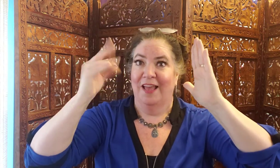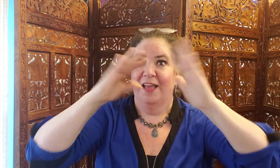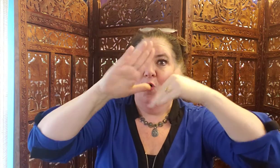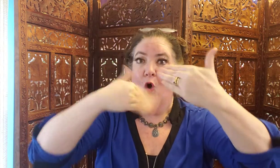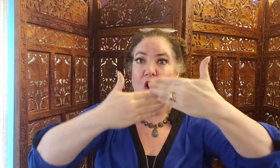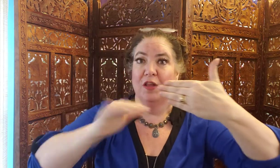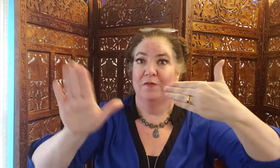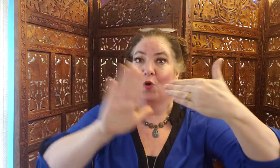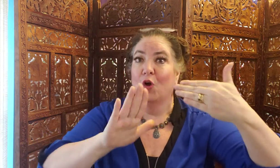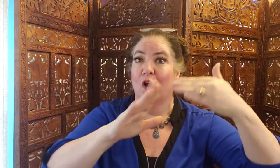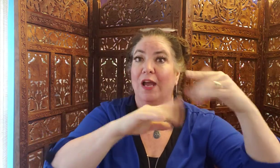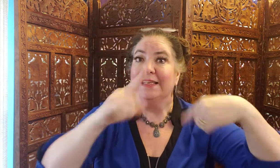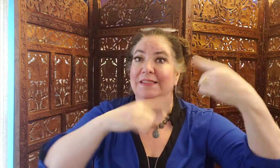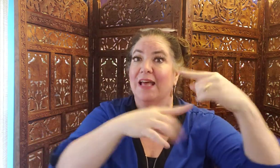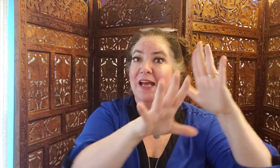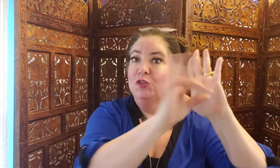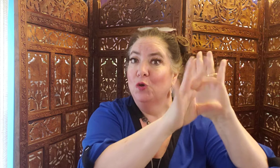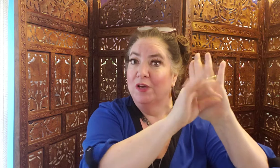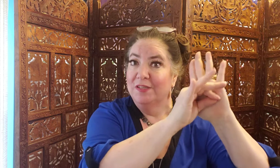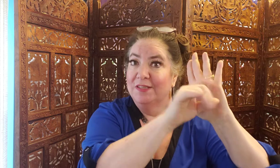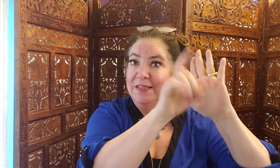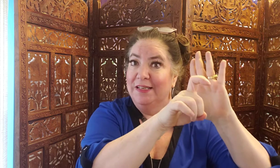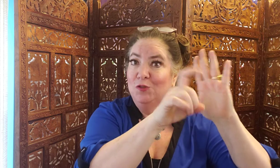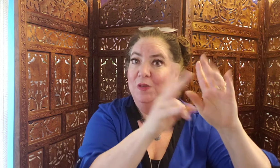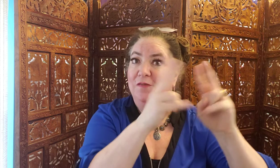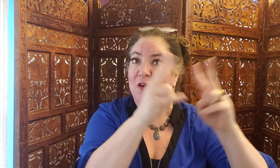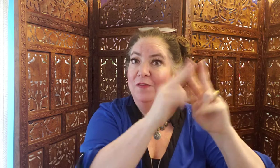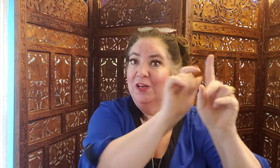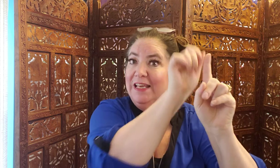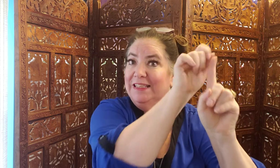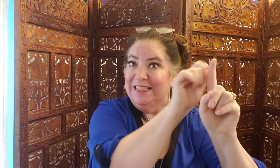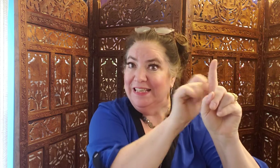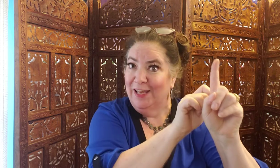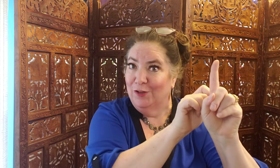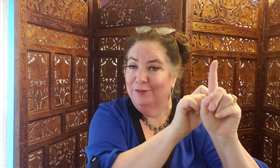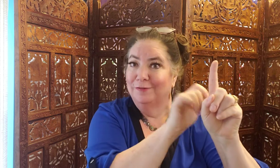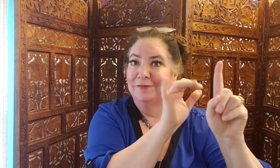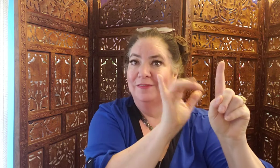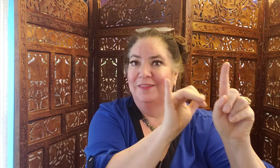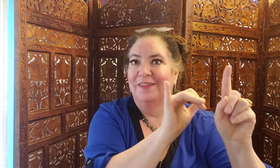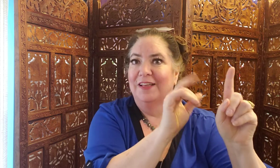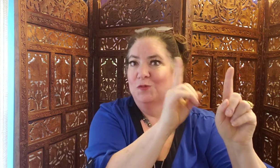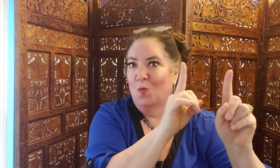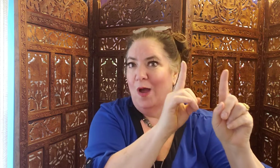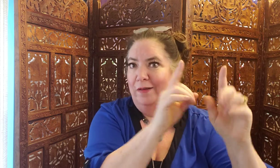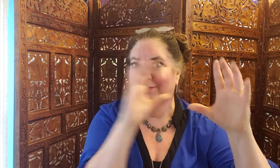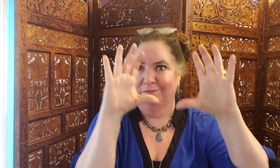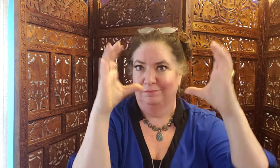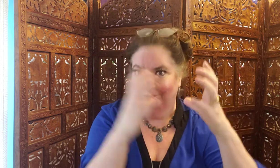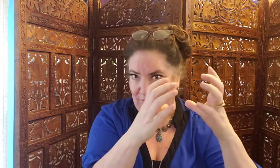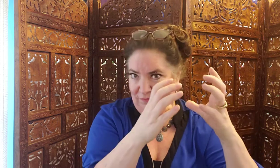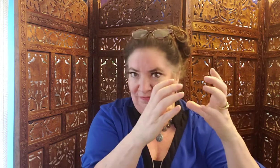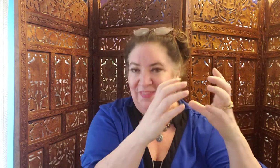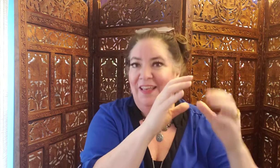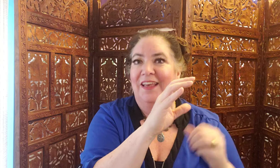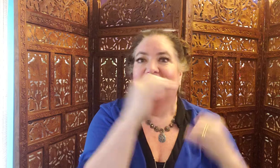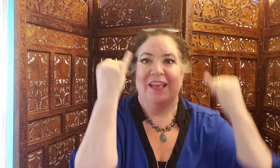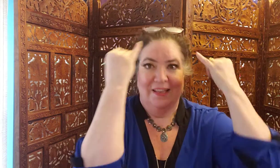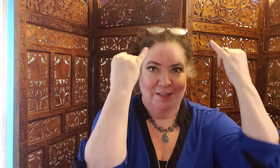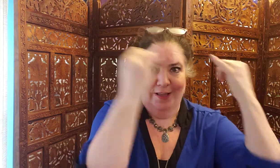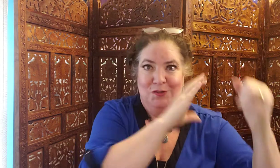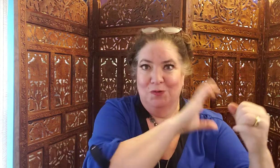and all of your sign choices need to be very very detailed. That's one! "intellectual